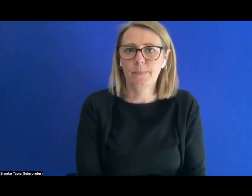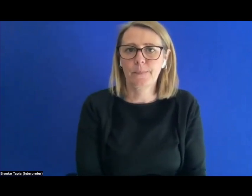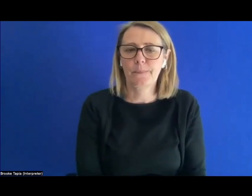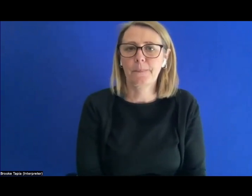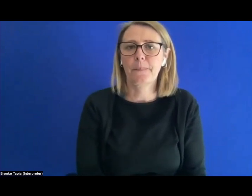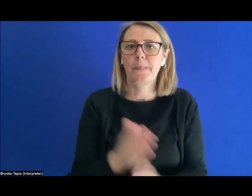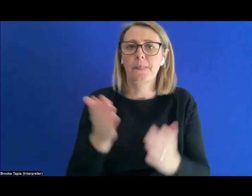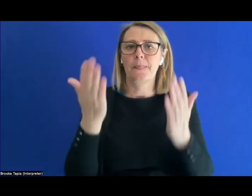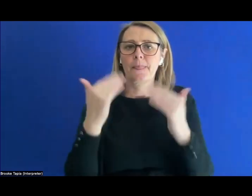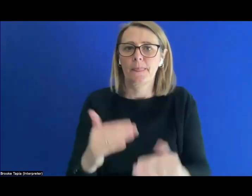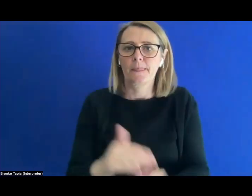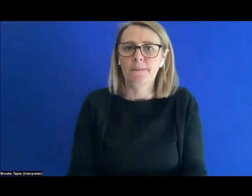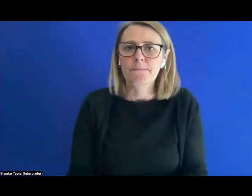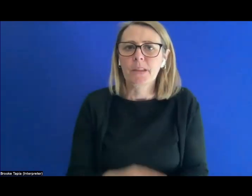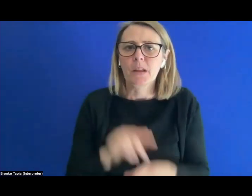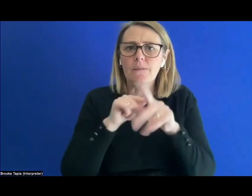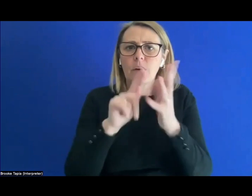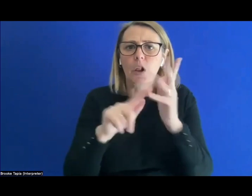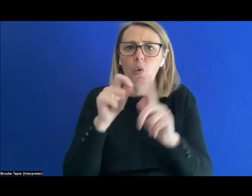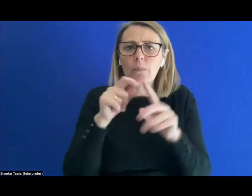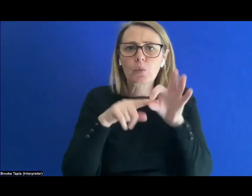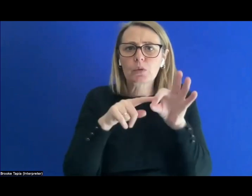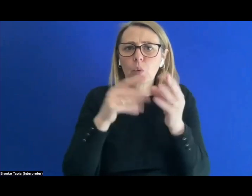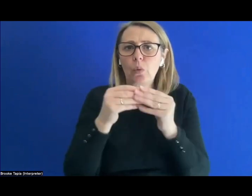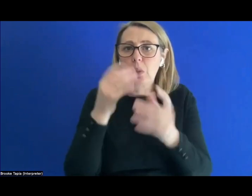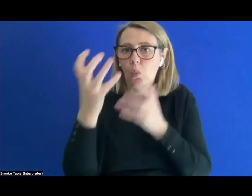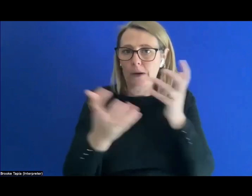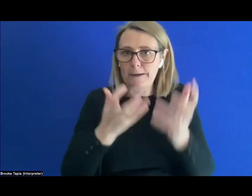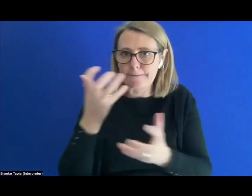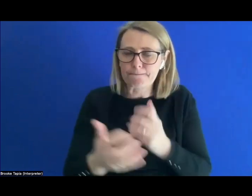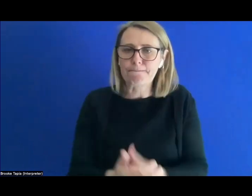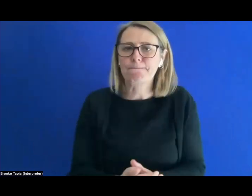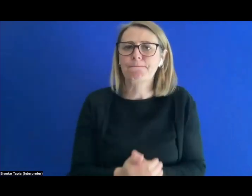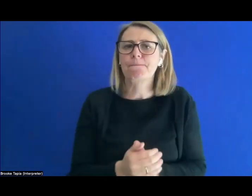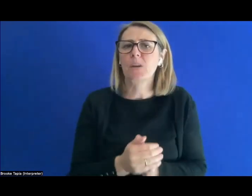A follow up question to cooking: “Would you then position yourself